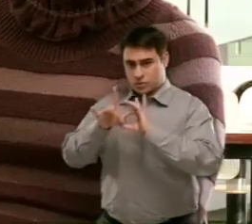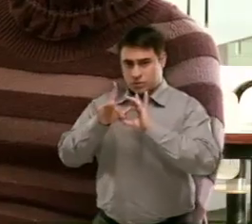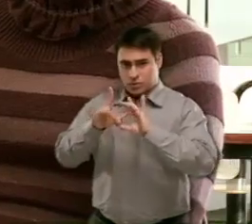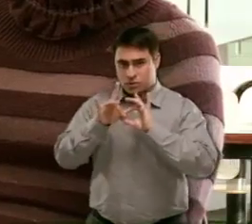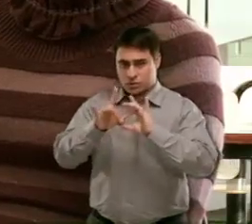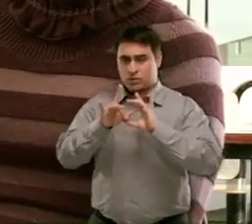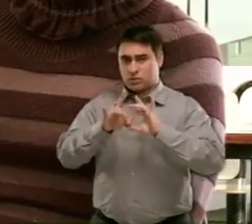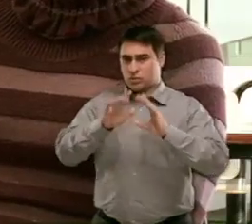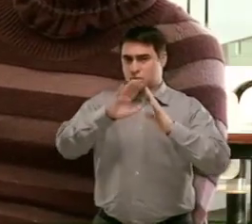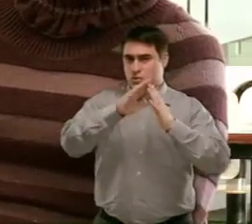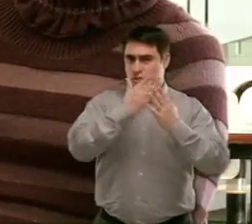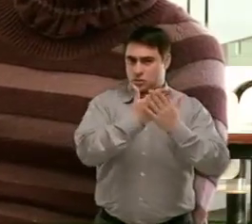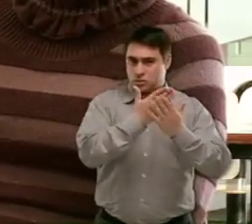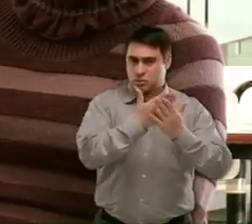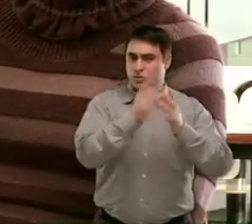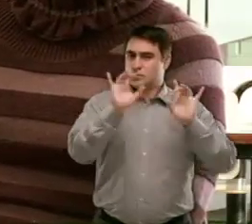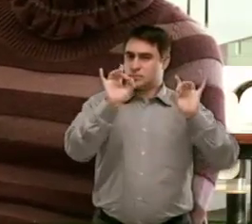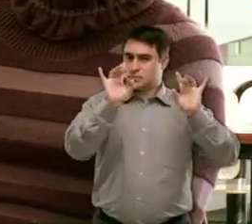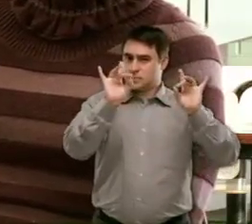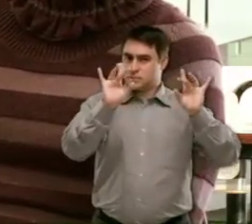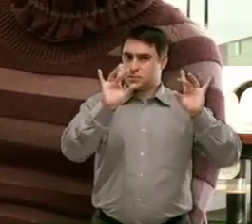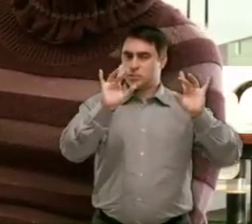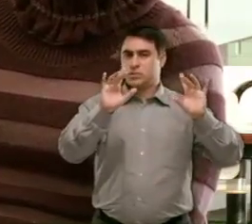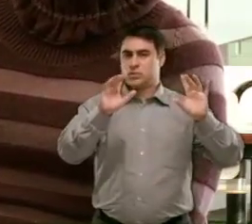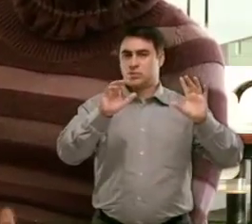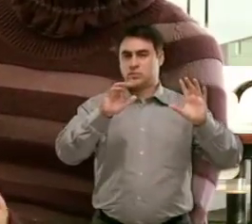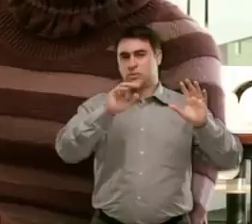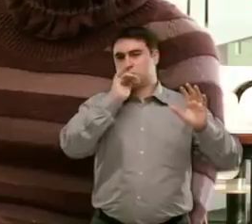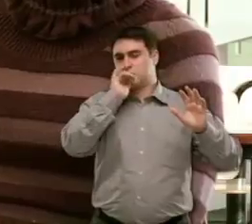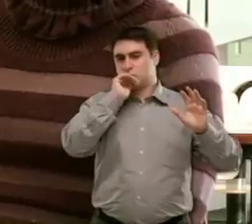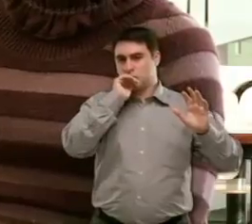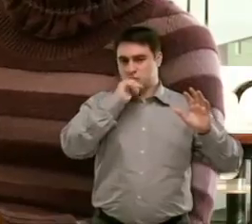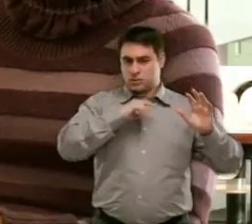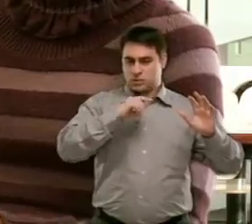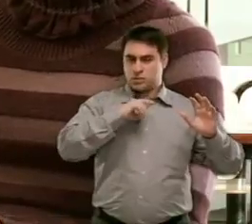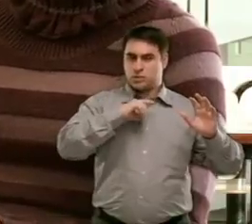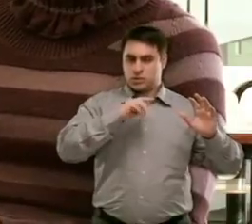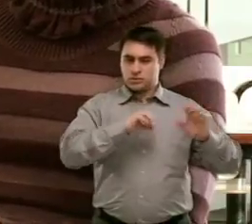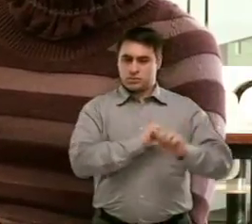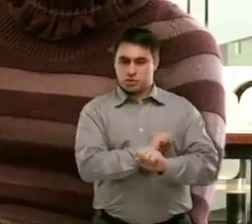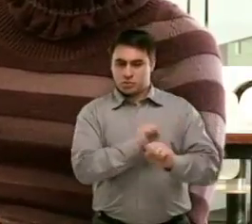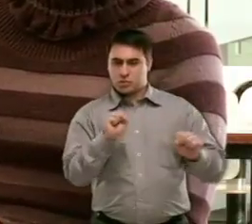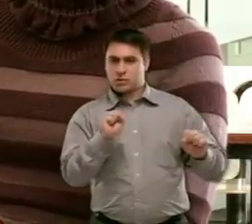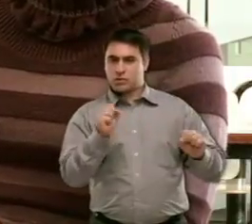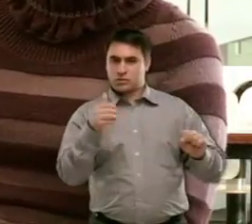After school he attended the Special Education School Seeds of Tomorrow,